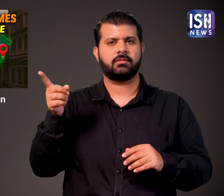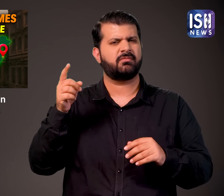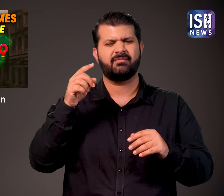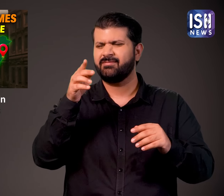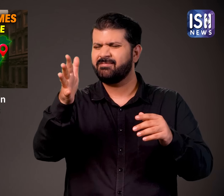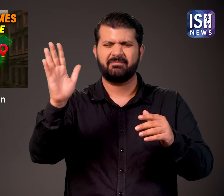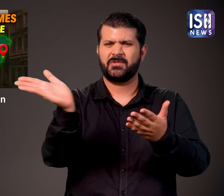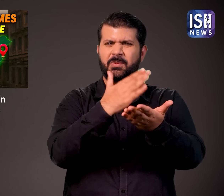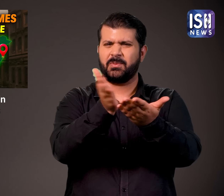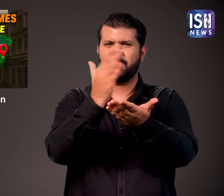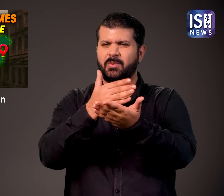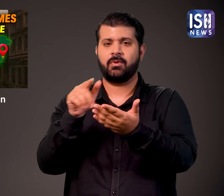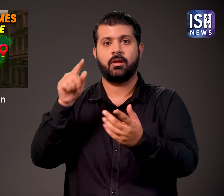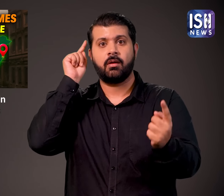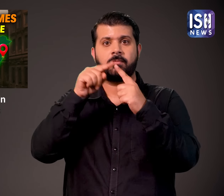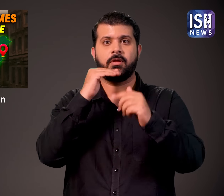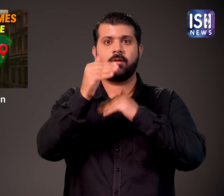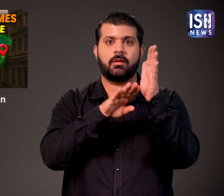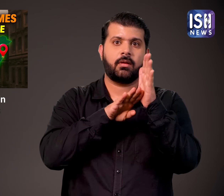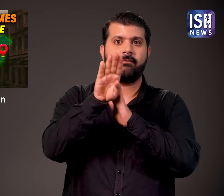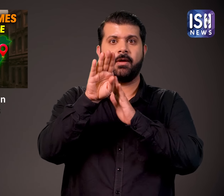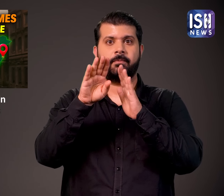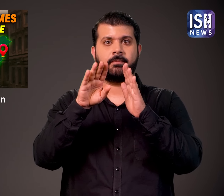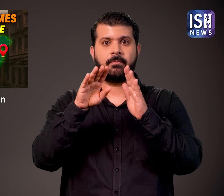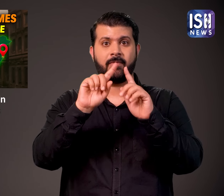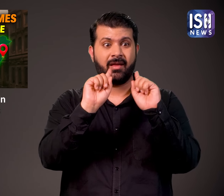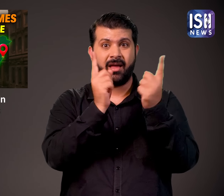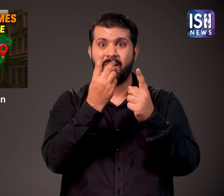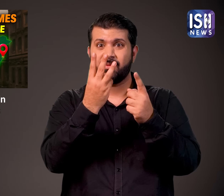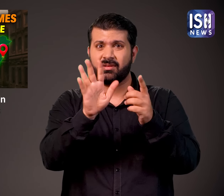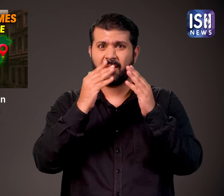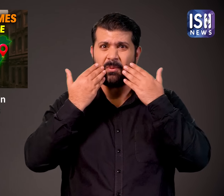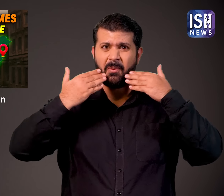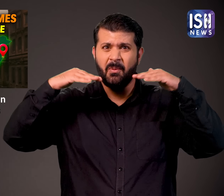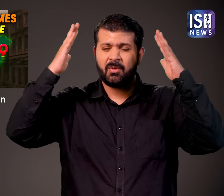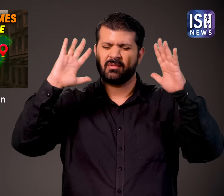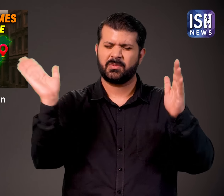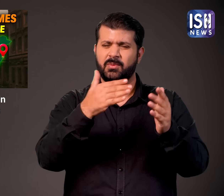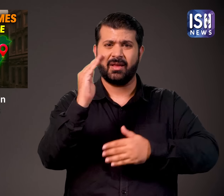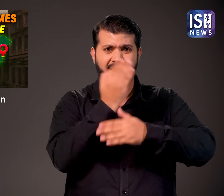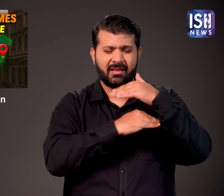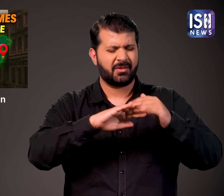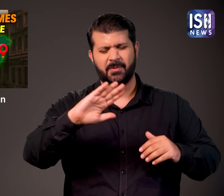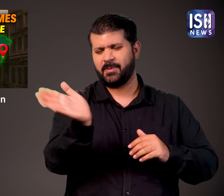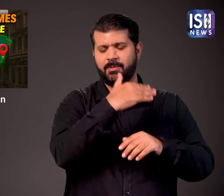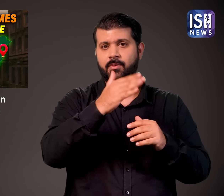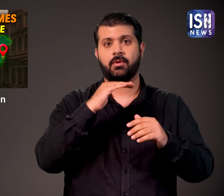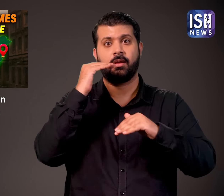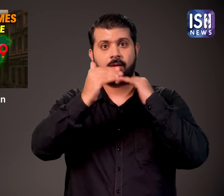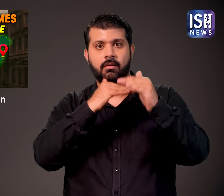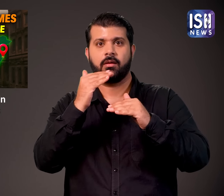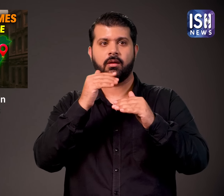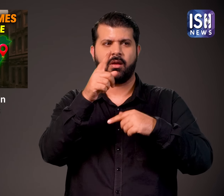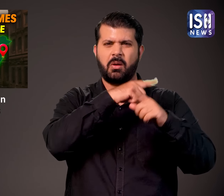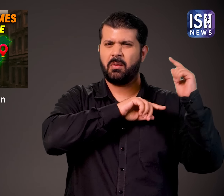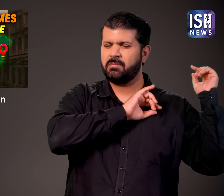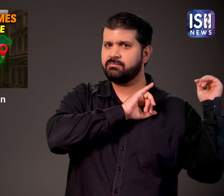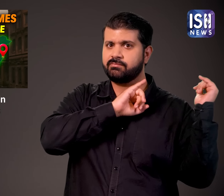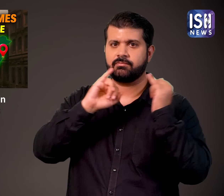faced heavy criticism for demolishing three historical cricket grounds, as part of an urban development programme.